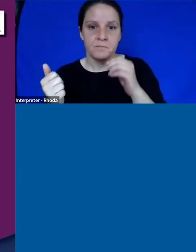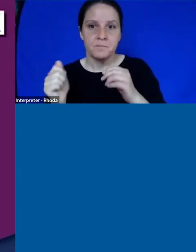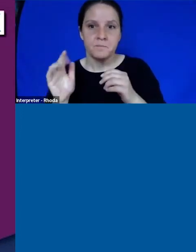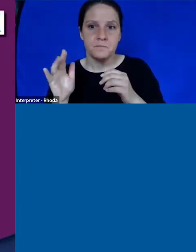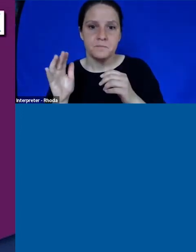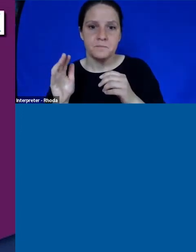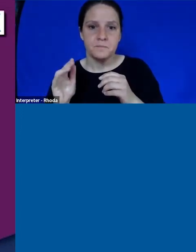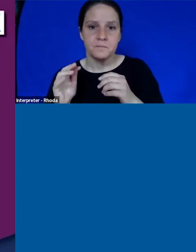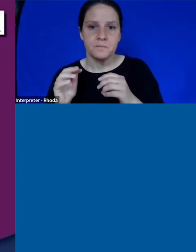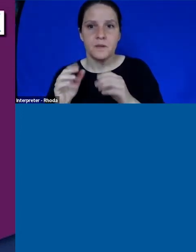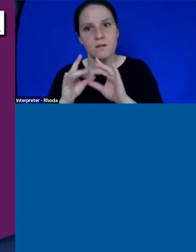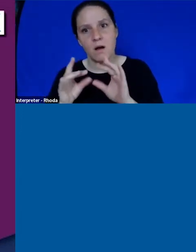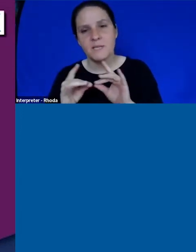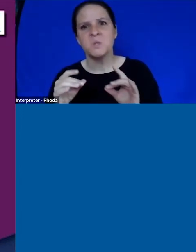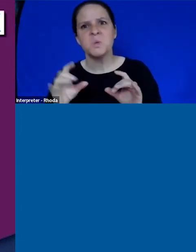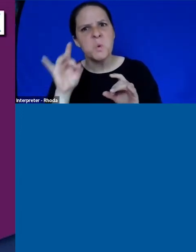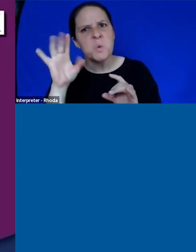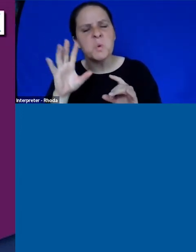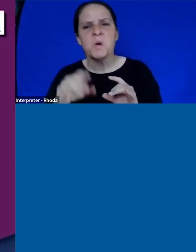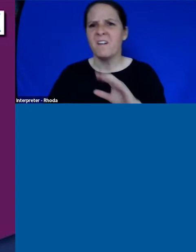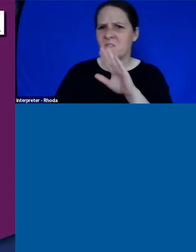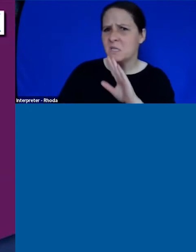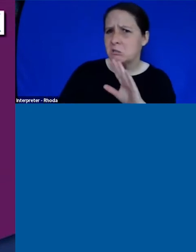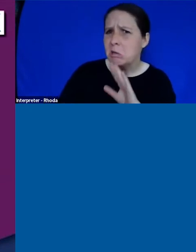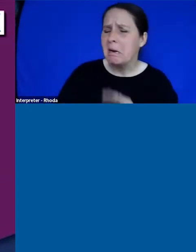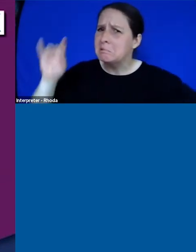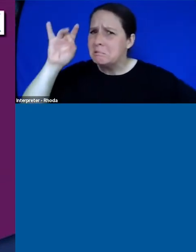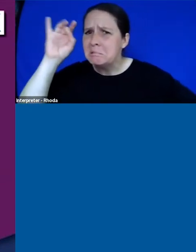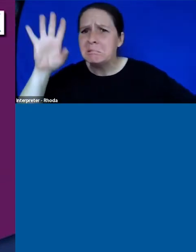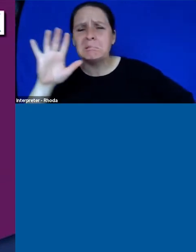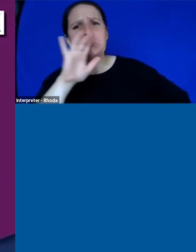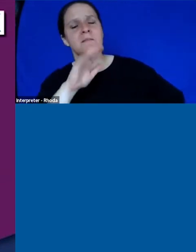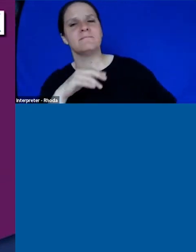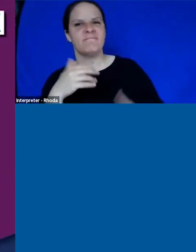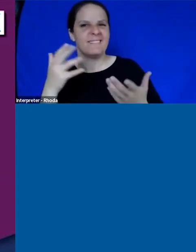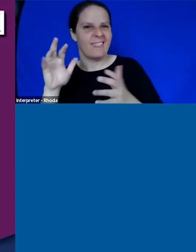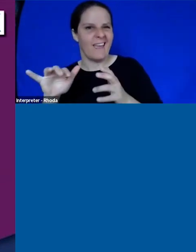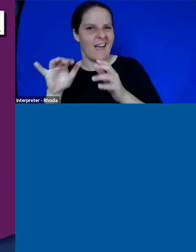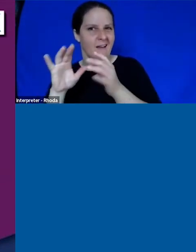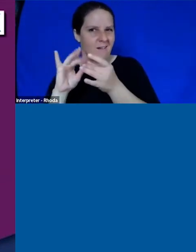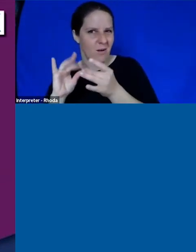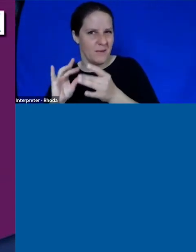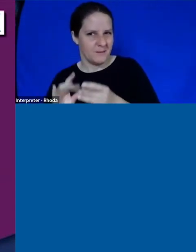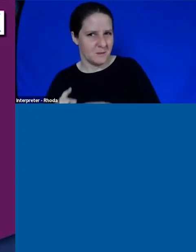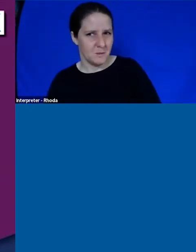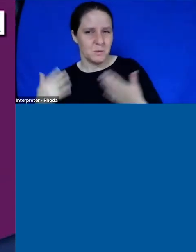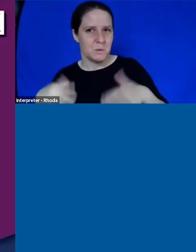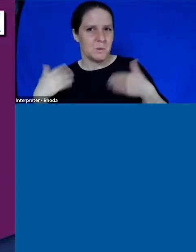that's so frustrating, what a nightmares, as you were going through some of that, you know... Like, I can only imagine the frustration